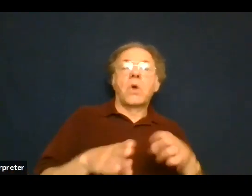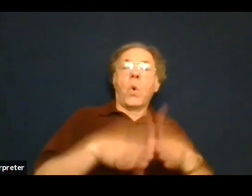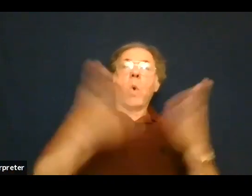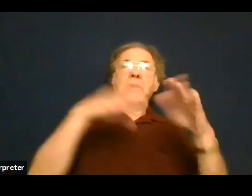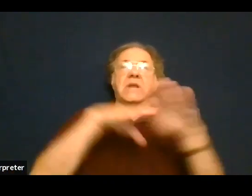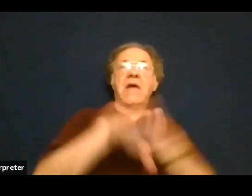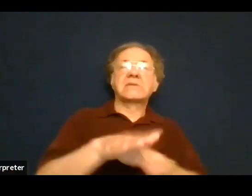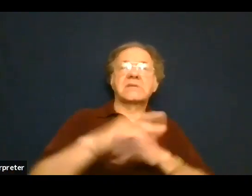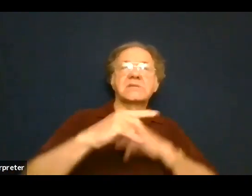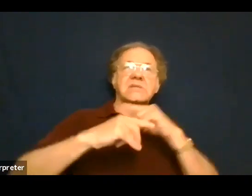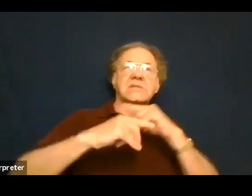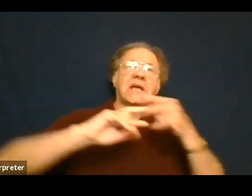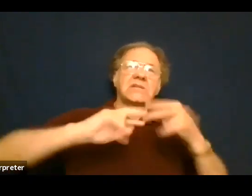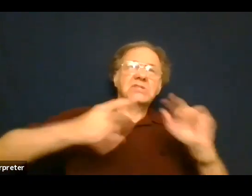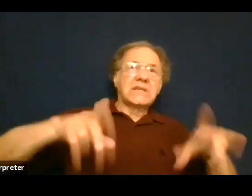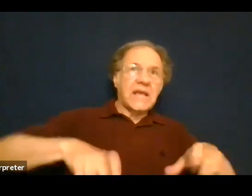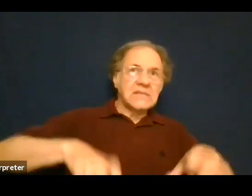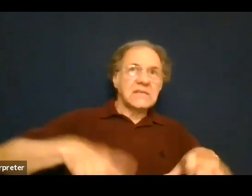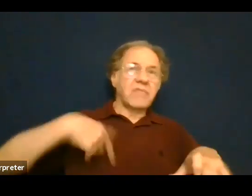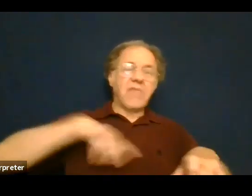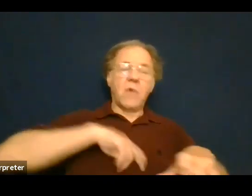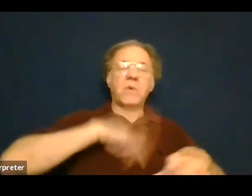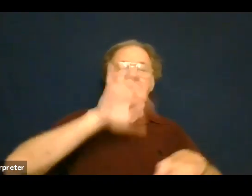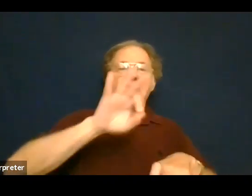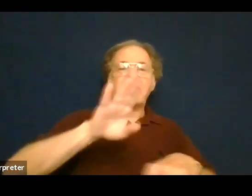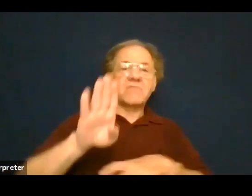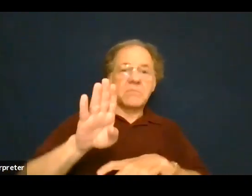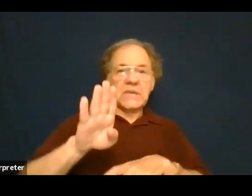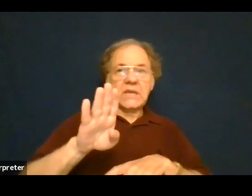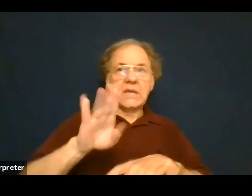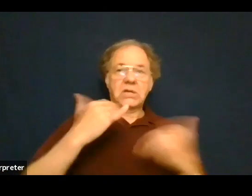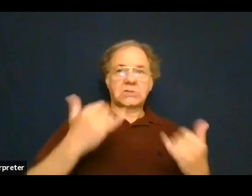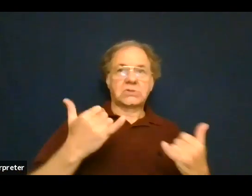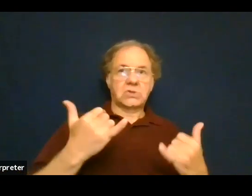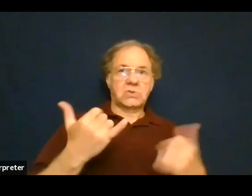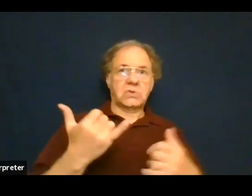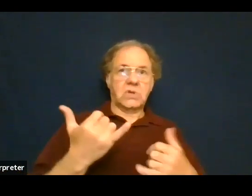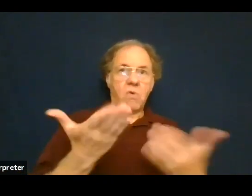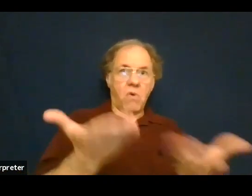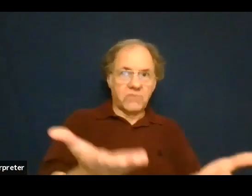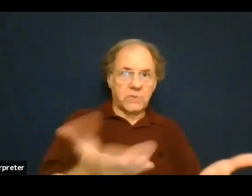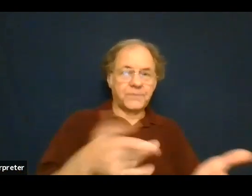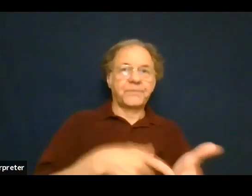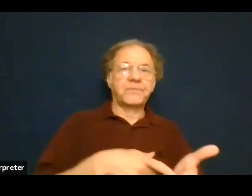that the Foundation Fighting Blindness is currently offering is the opportunity for anyone who's